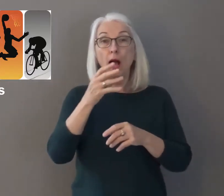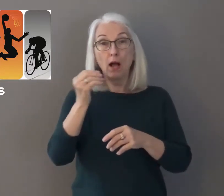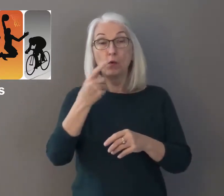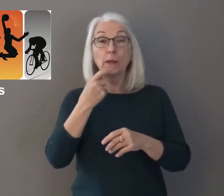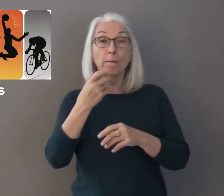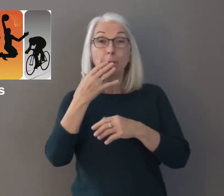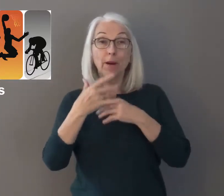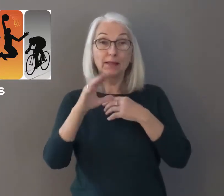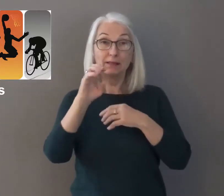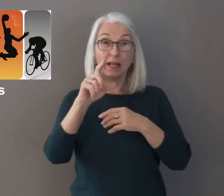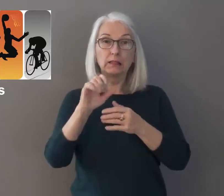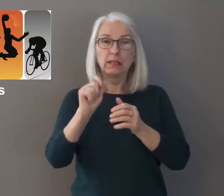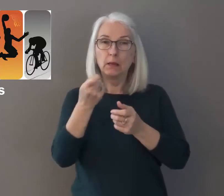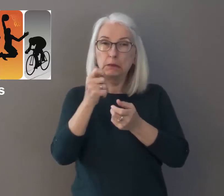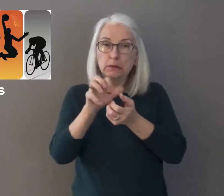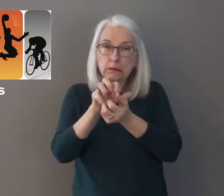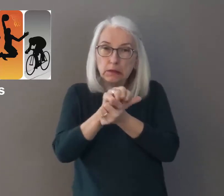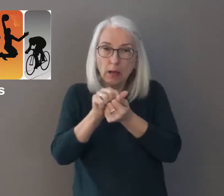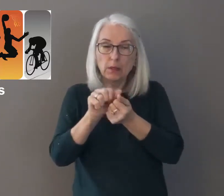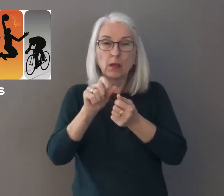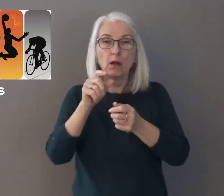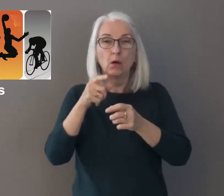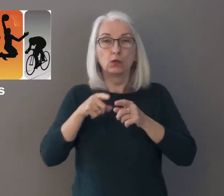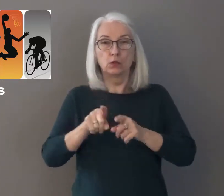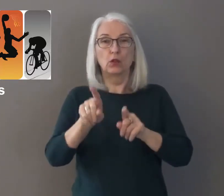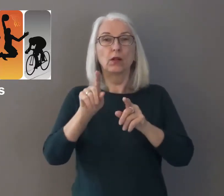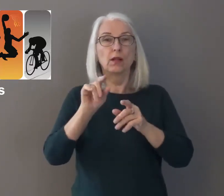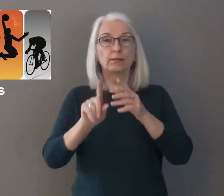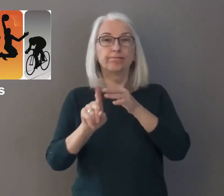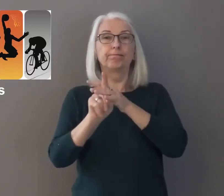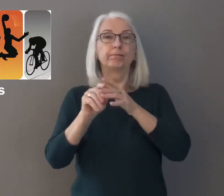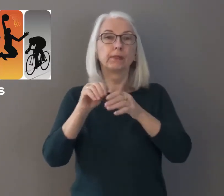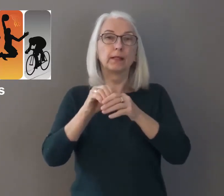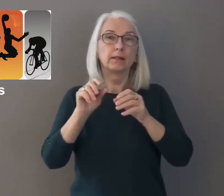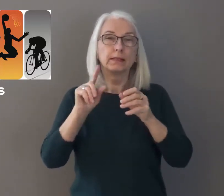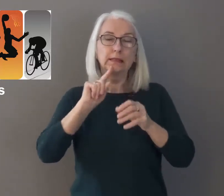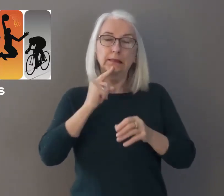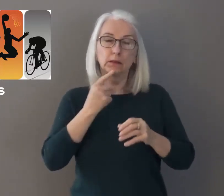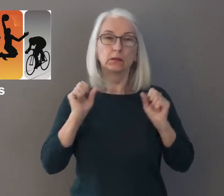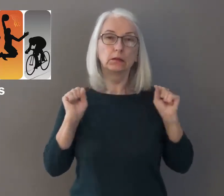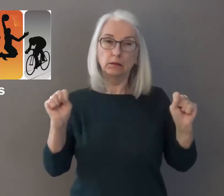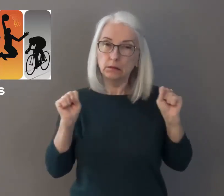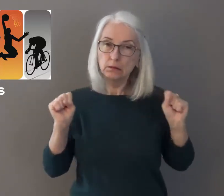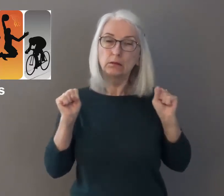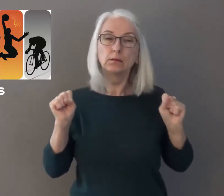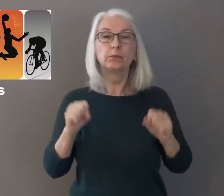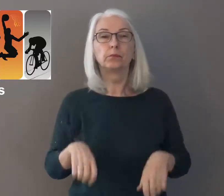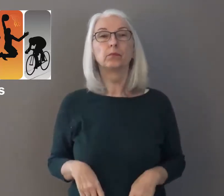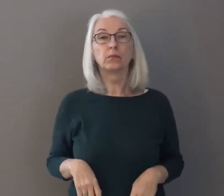and red blood cell destruction that occurs with intense exercise.